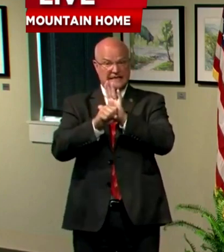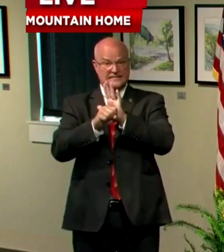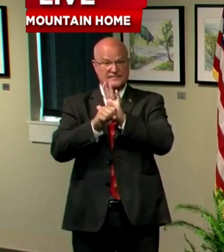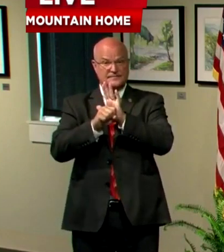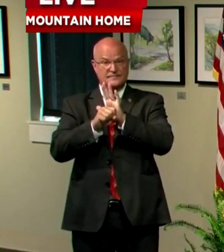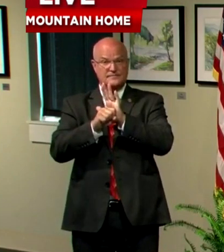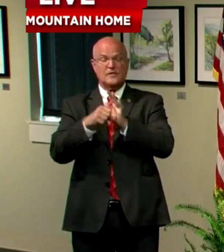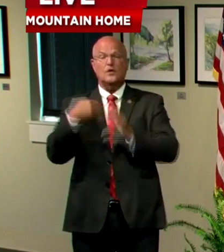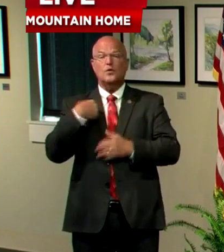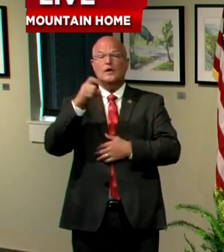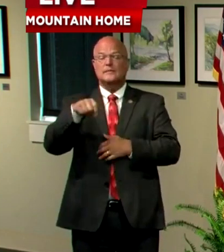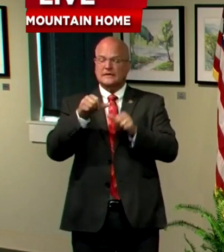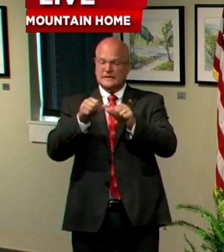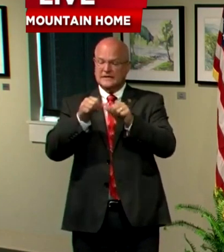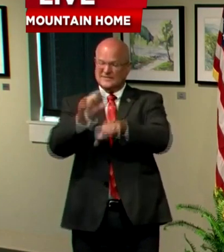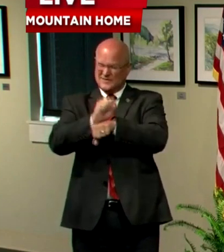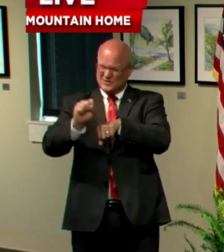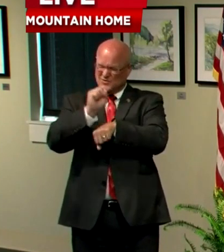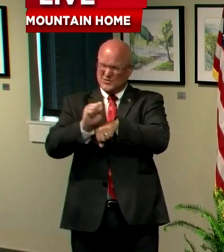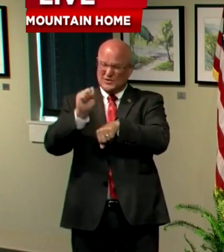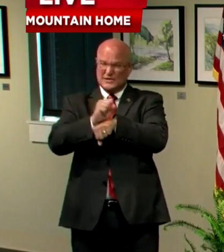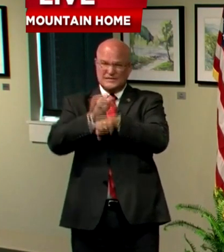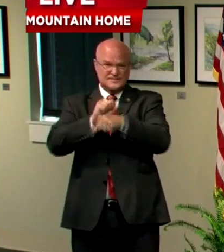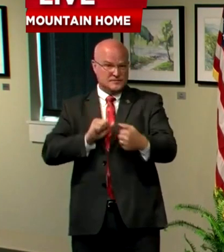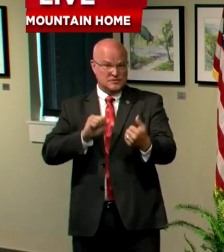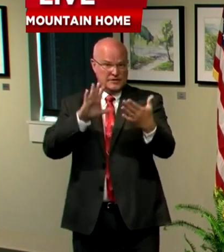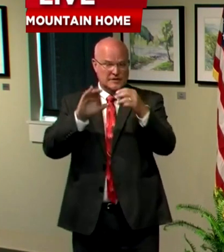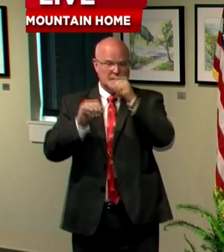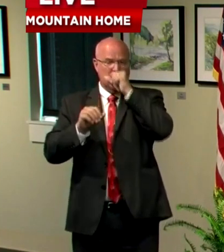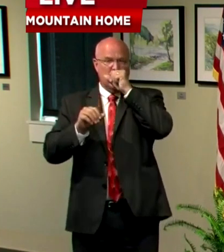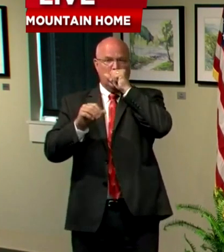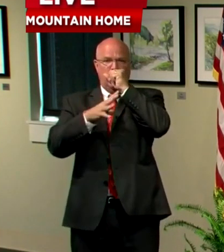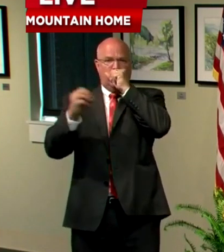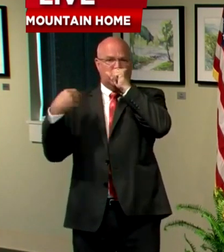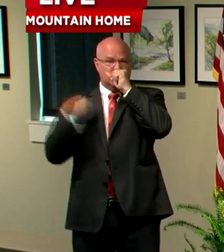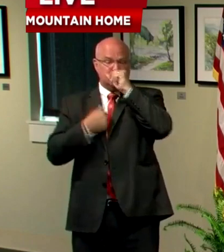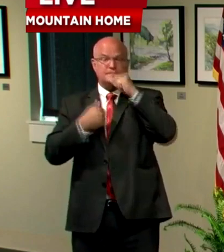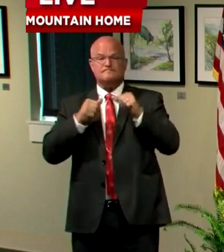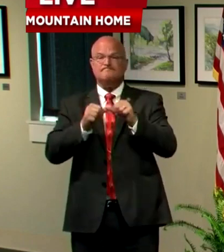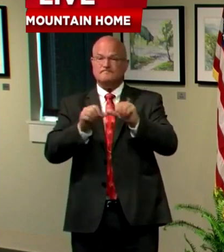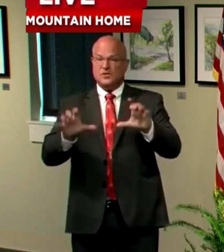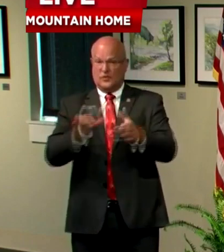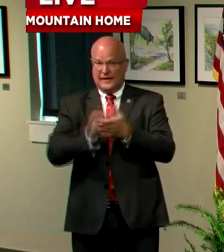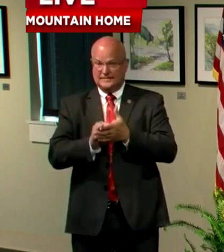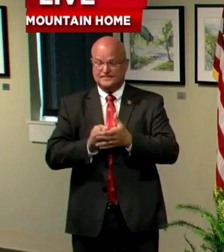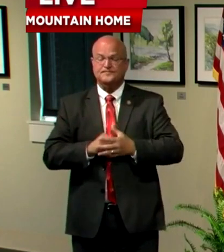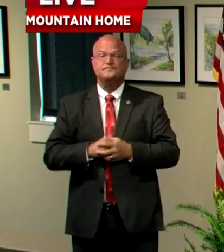THESE ARE CHALLENGING NUMBERS AND YOU SEE THAT CONTINUE TO CHALLENGE OUR STATE THAT WE